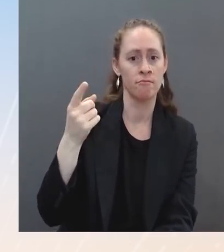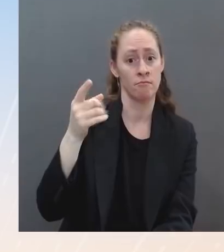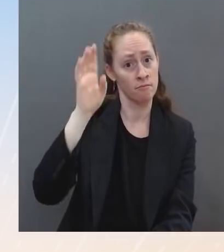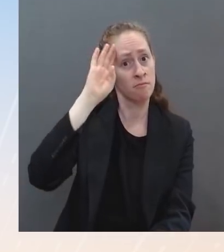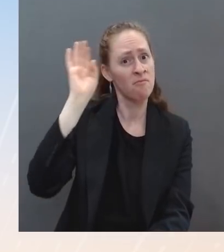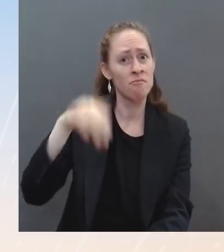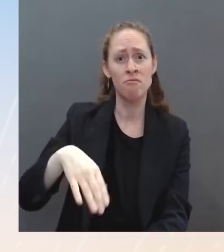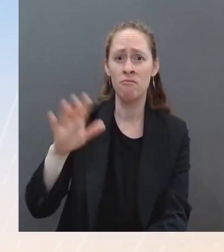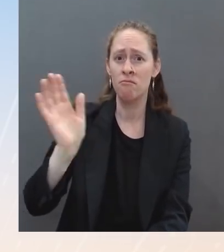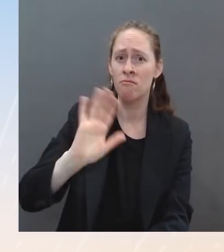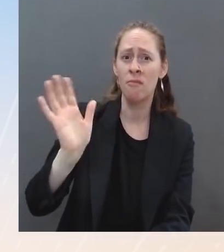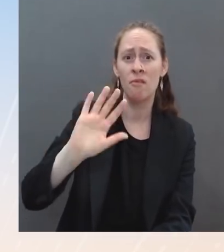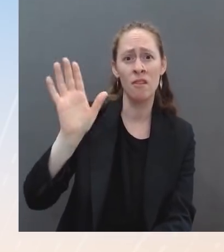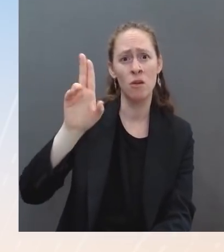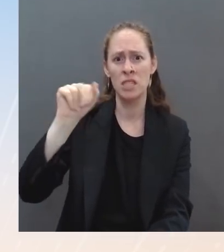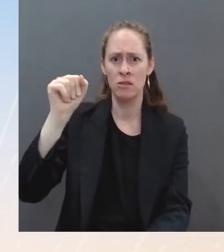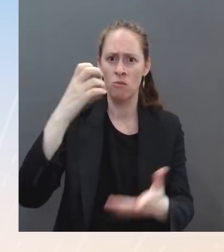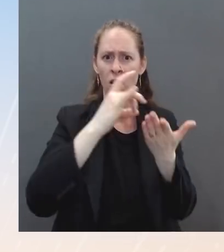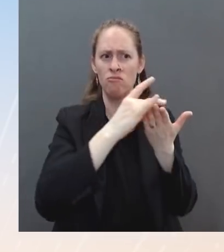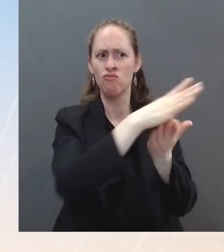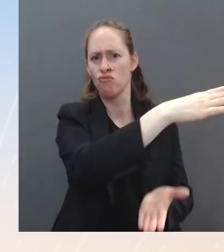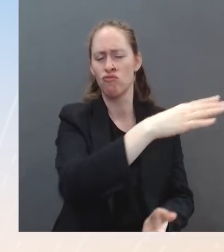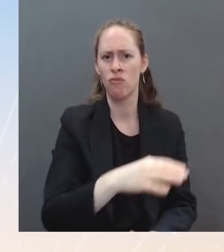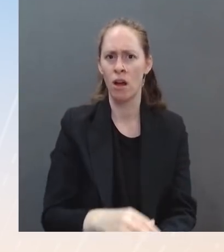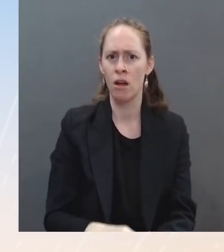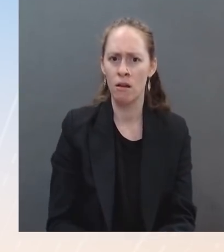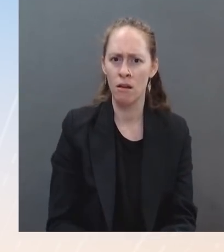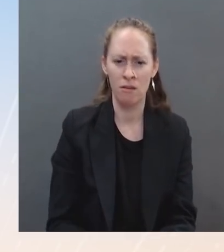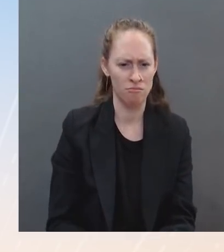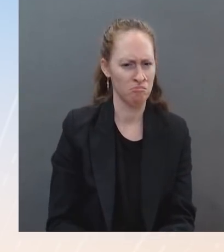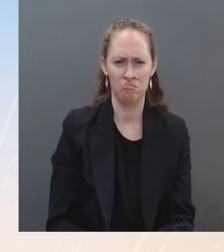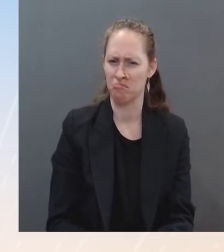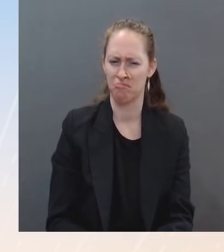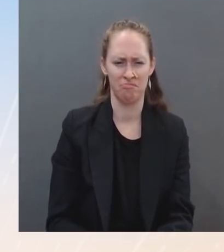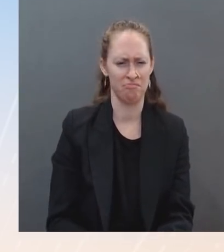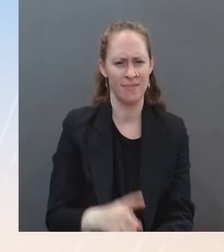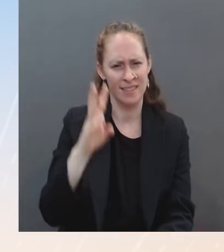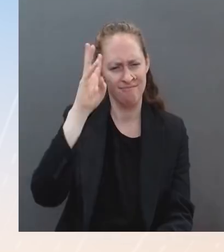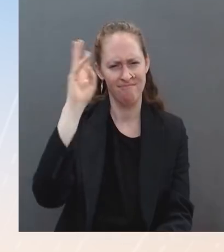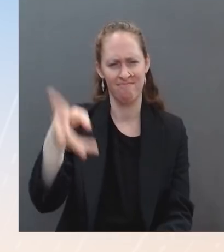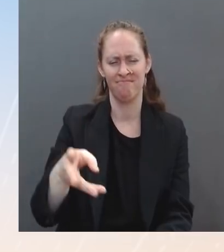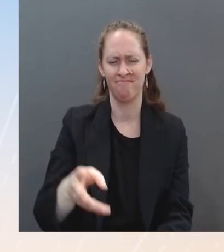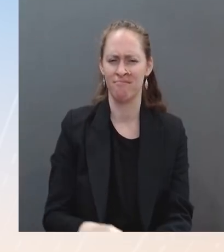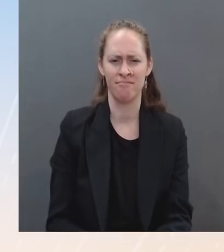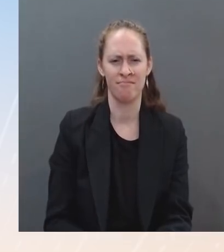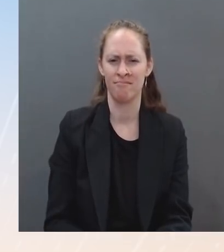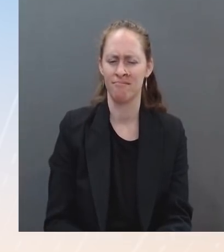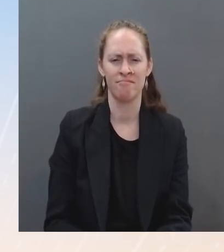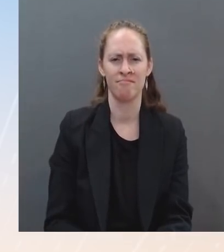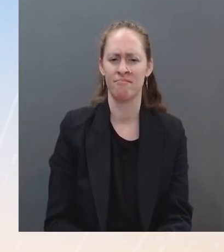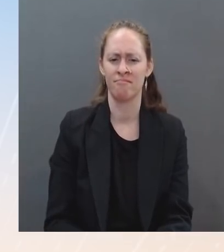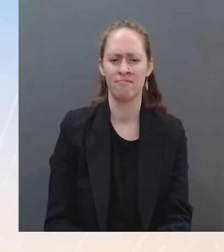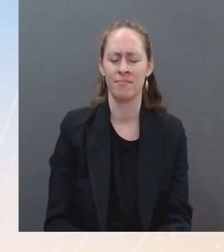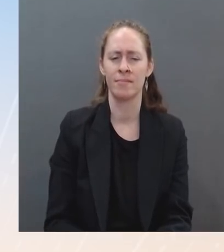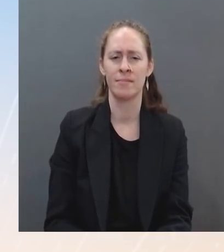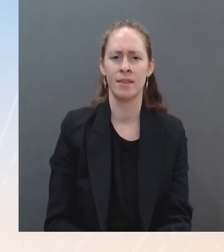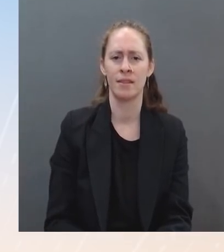There is absolutely no truth to that allegation. The Press: Thanks, Kate. To go back to the COVID deal. I know you say you're not going to negotiate from the podium,